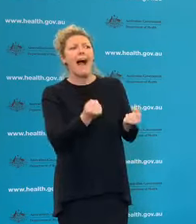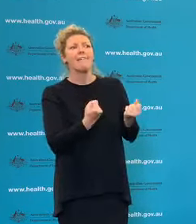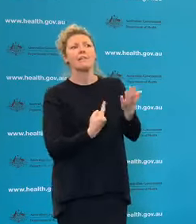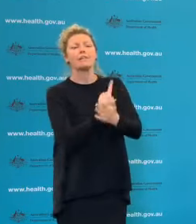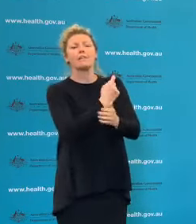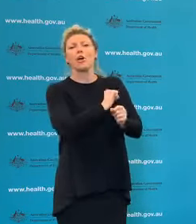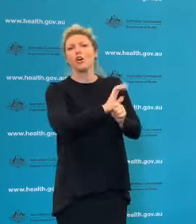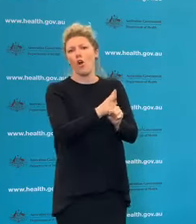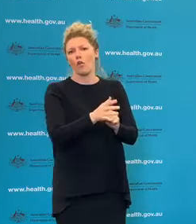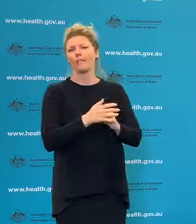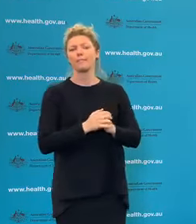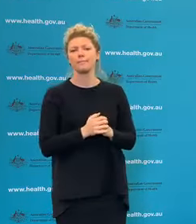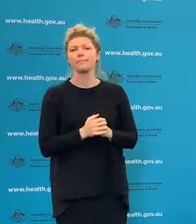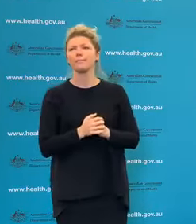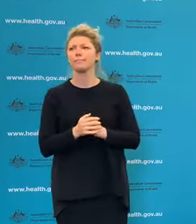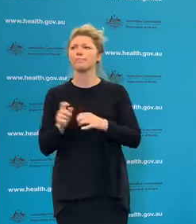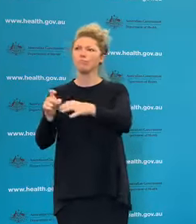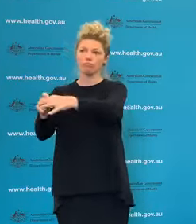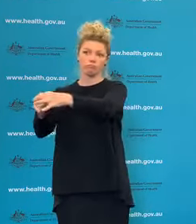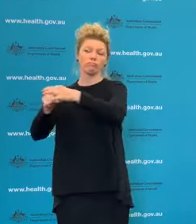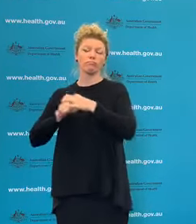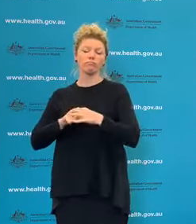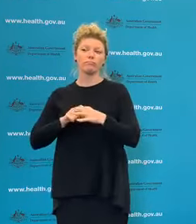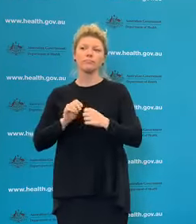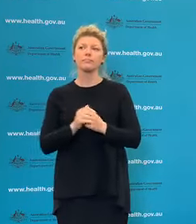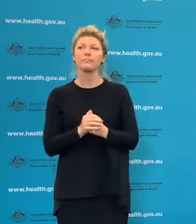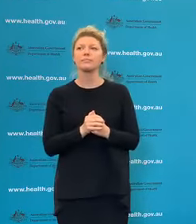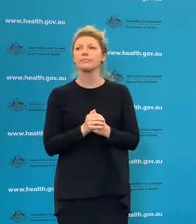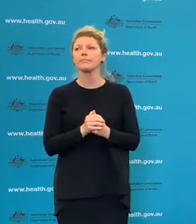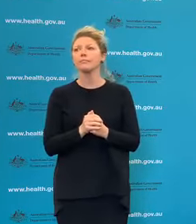At the start of this pandemic, there was a strong message from the government and from the Chief